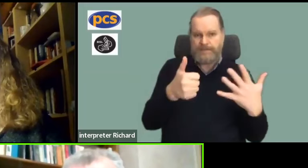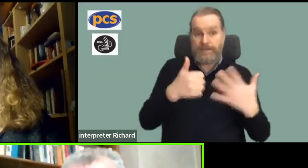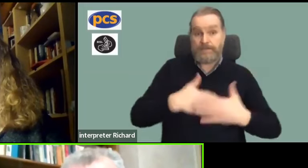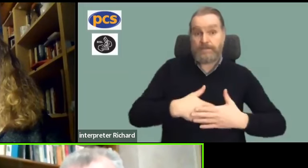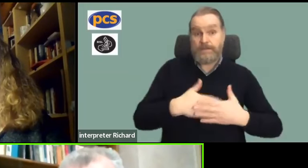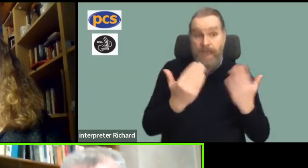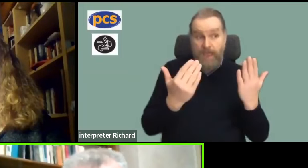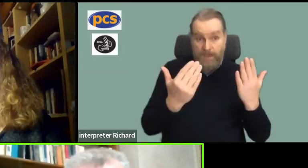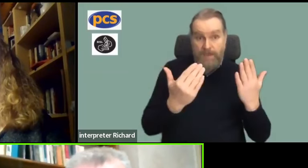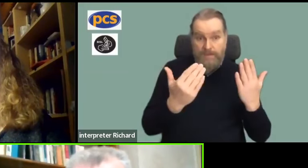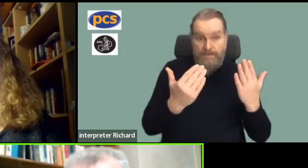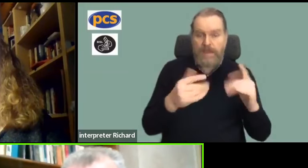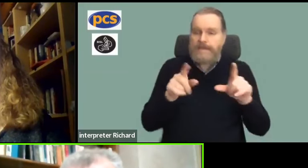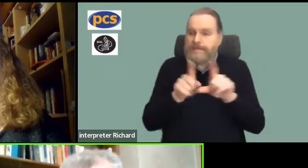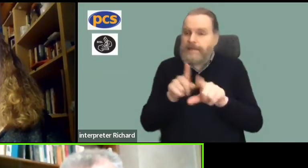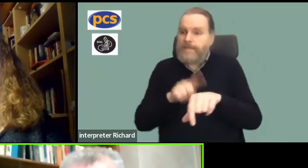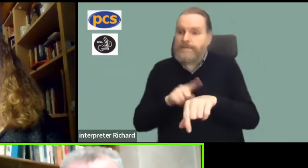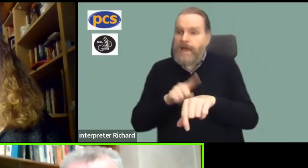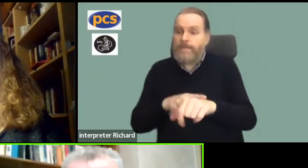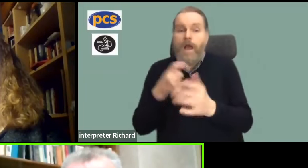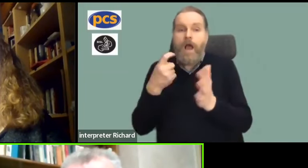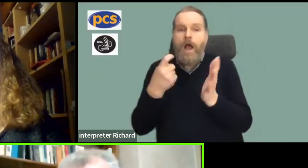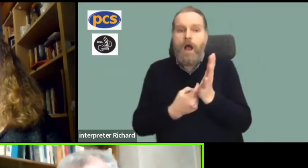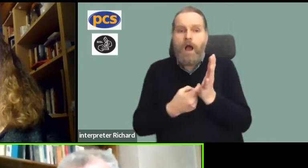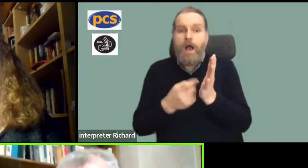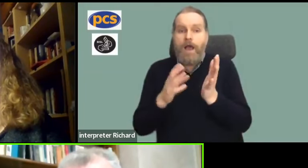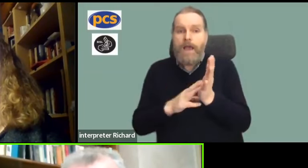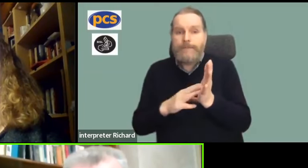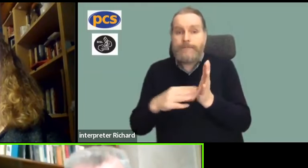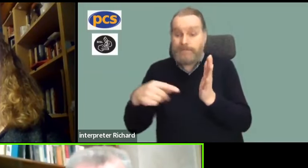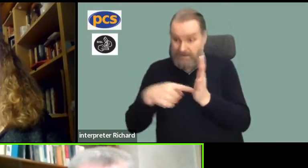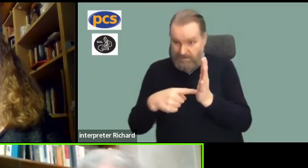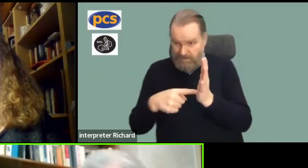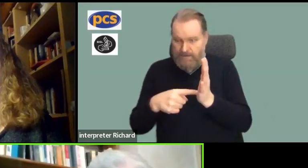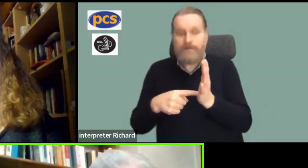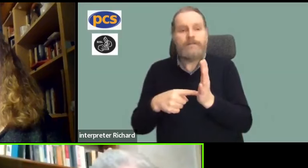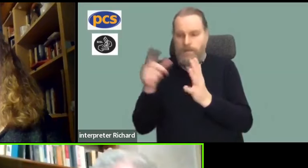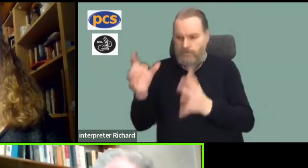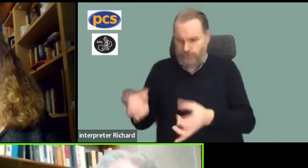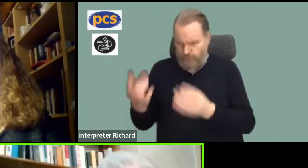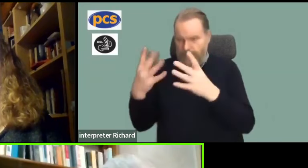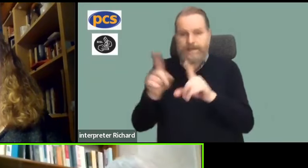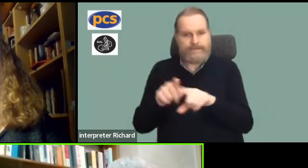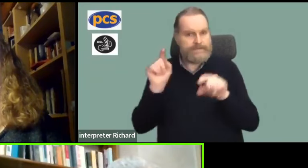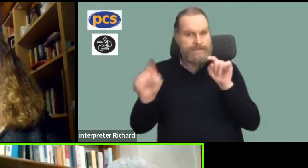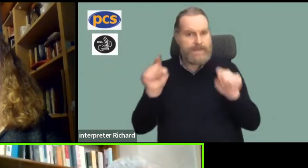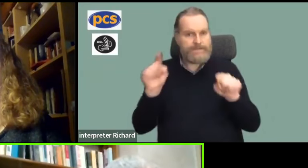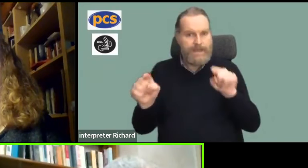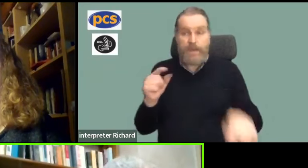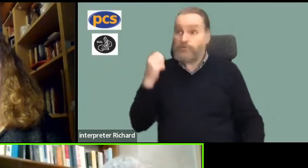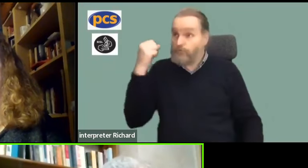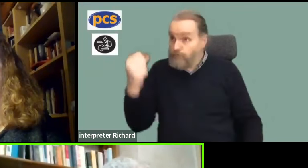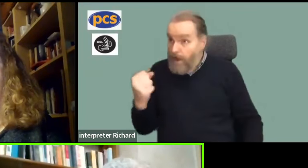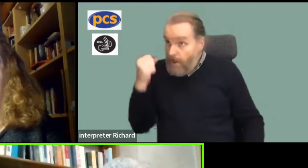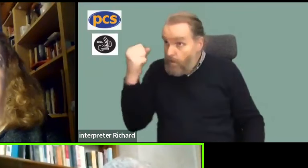, and the action that they take in 6 of the days they'll be taken will be coordinated be coordinated with with Rmt. workers on the railway to make To make common cause with other railway workers, who are also